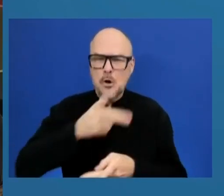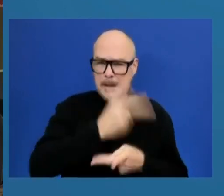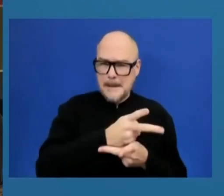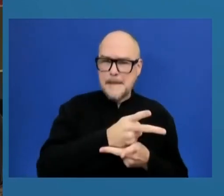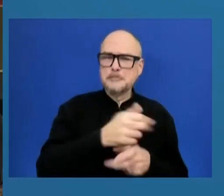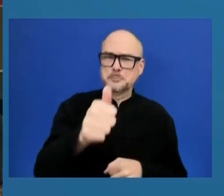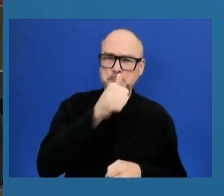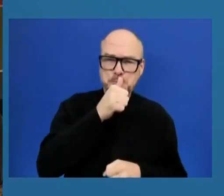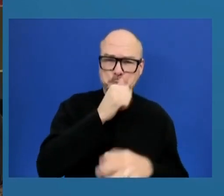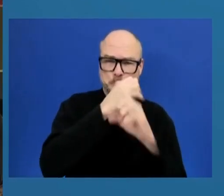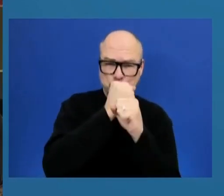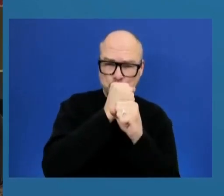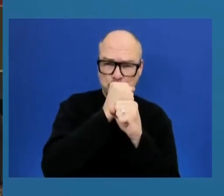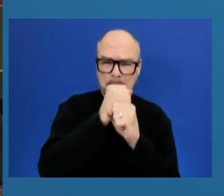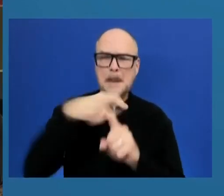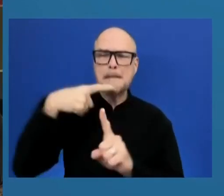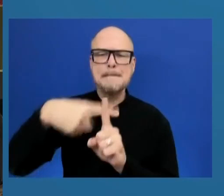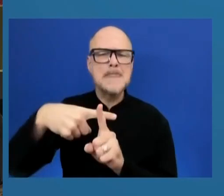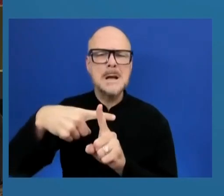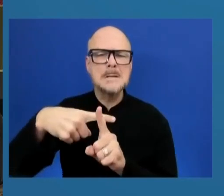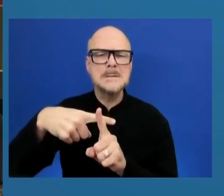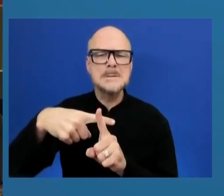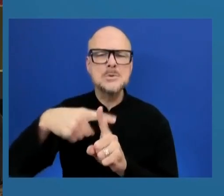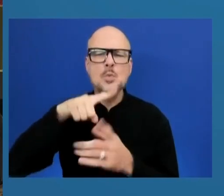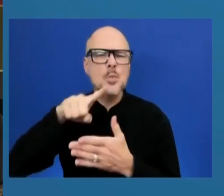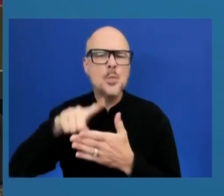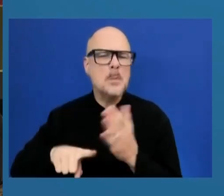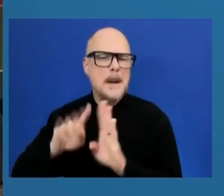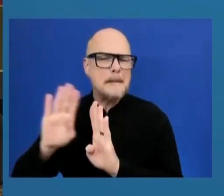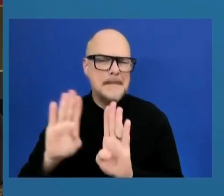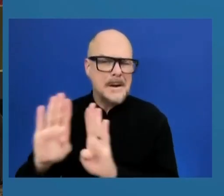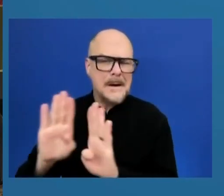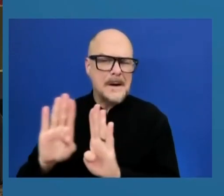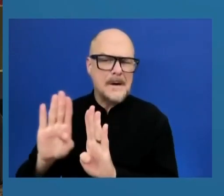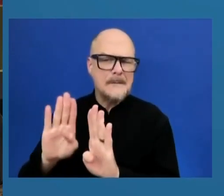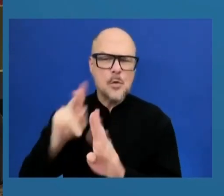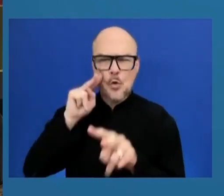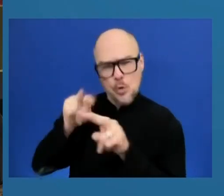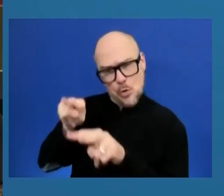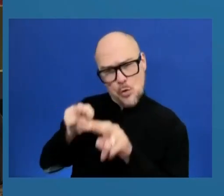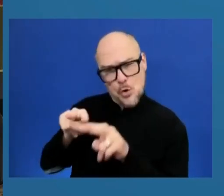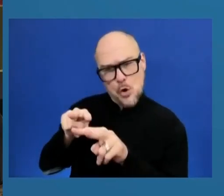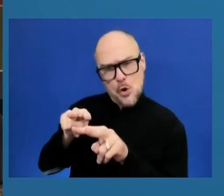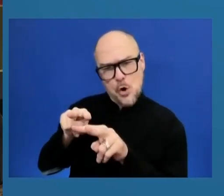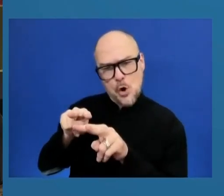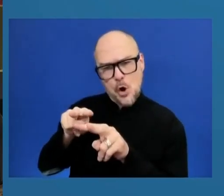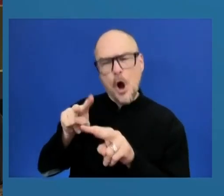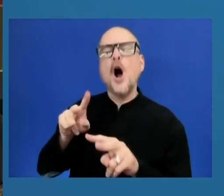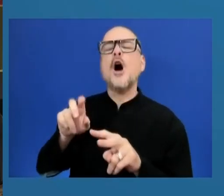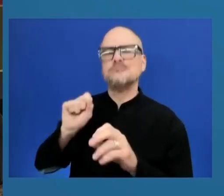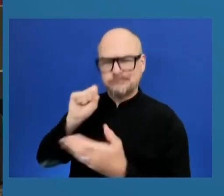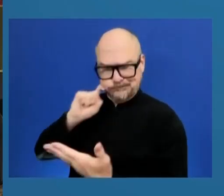what sort of behaviors would trigger state action in terms of, you know, the activity you know the amount of. Yeah,